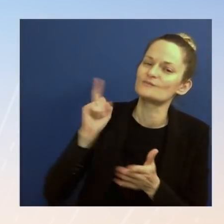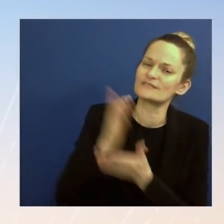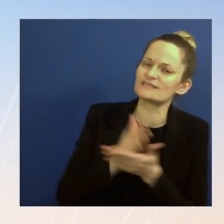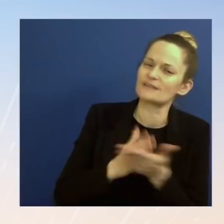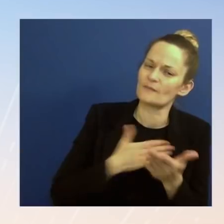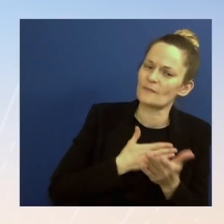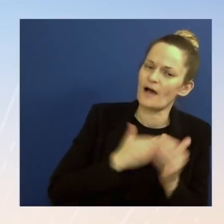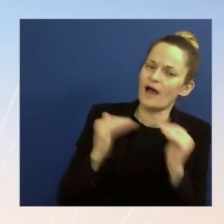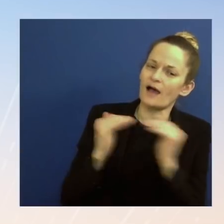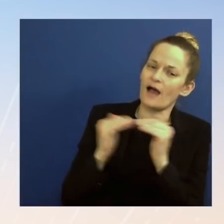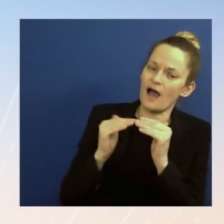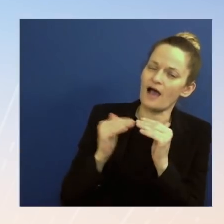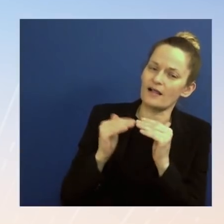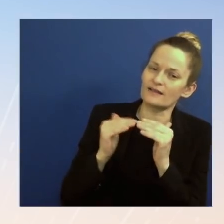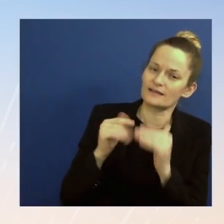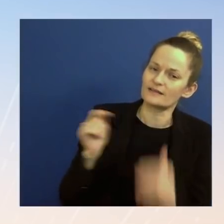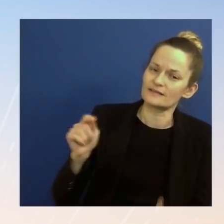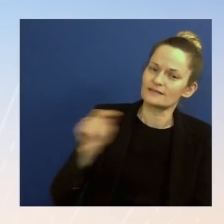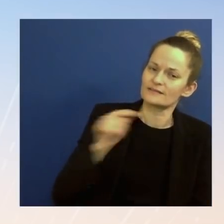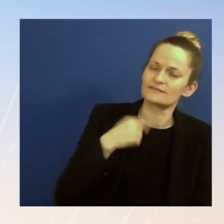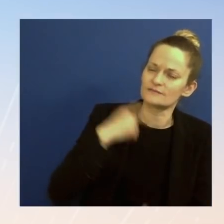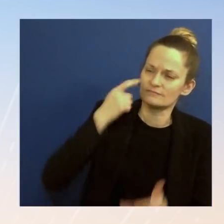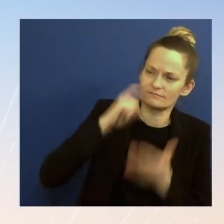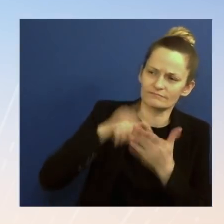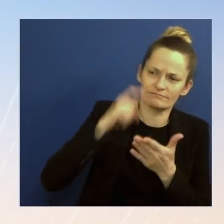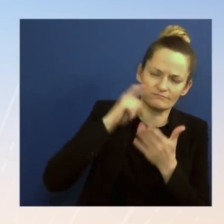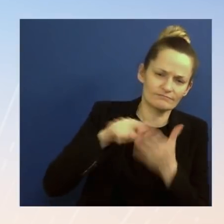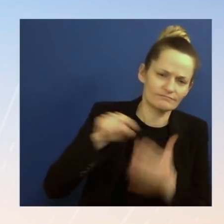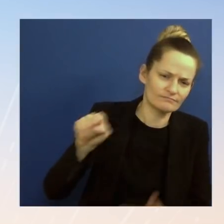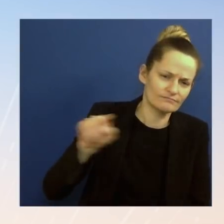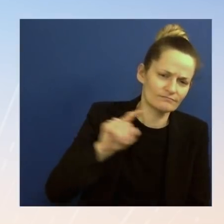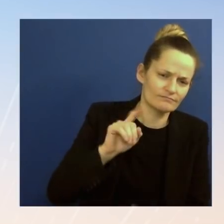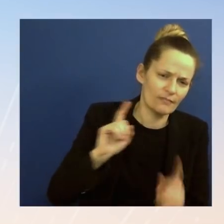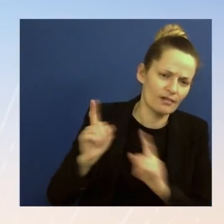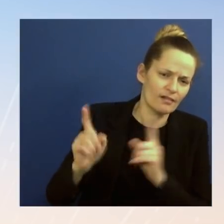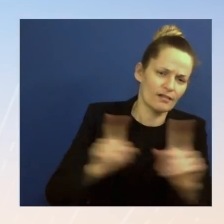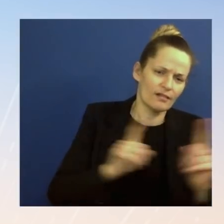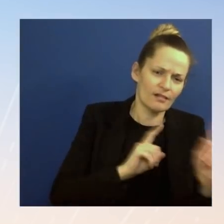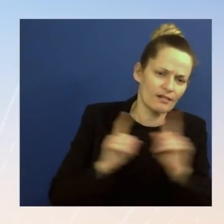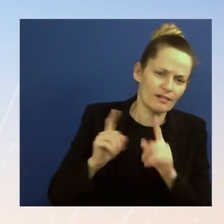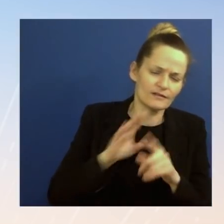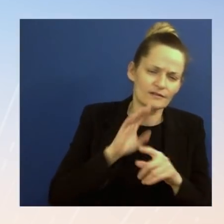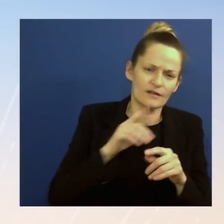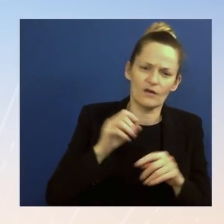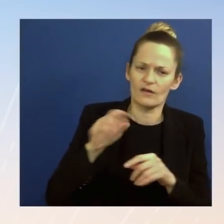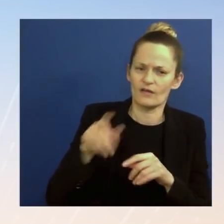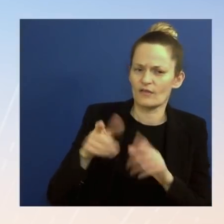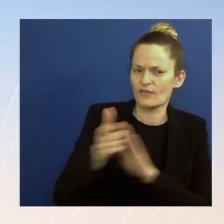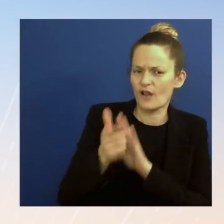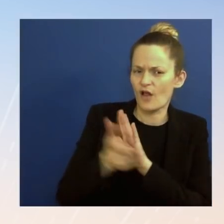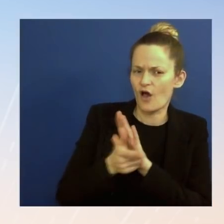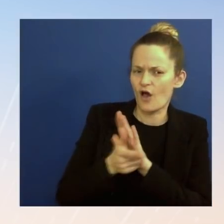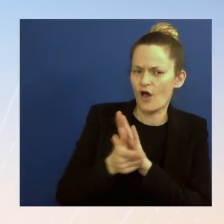who want the President to do more by executive action, whether it's on immigration or whether it is